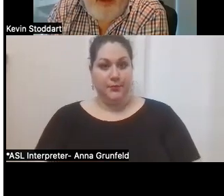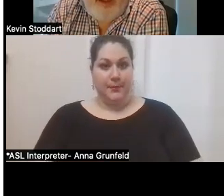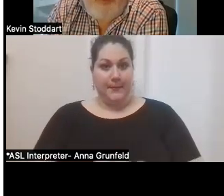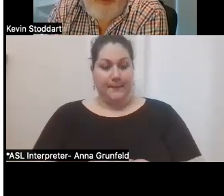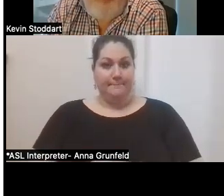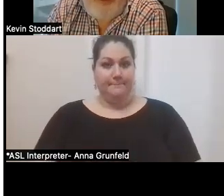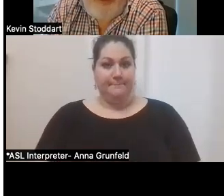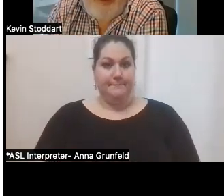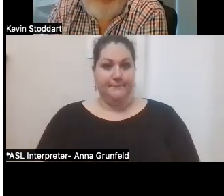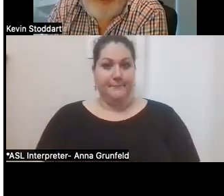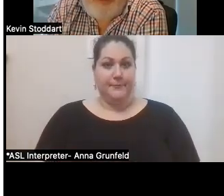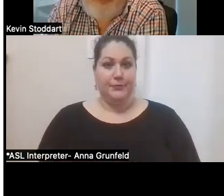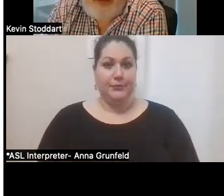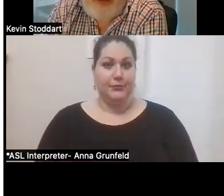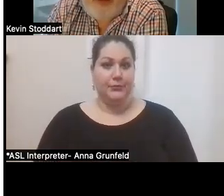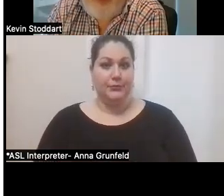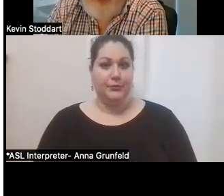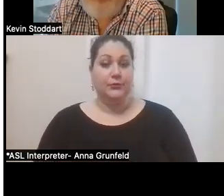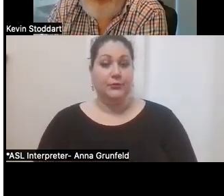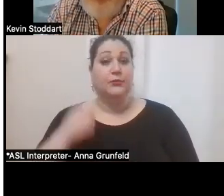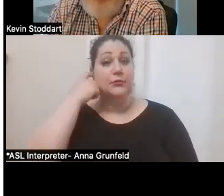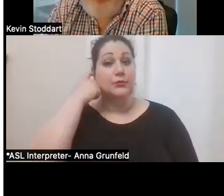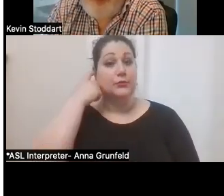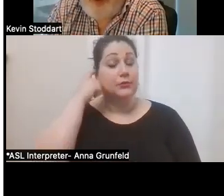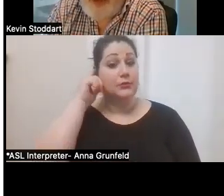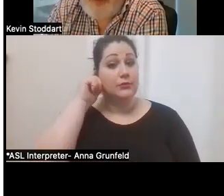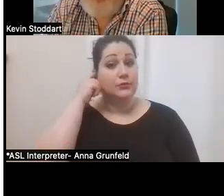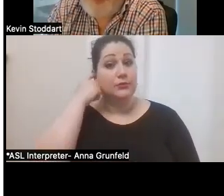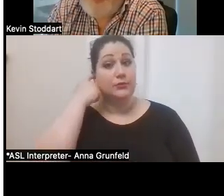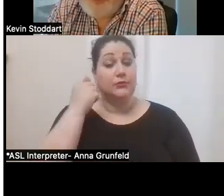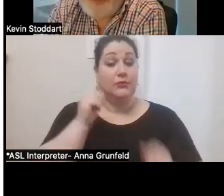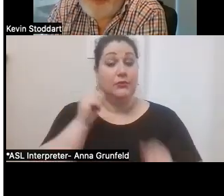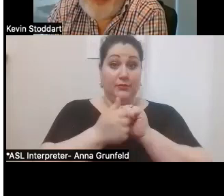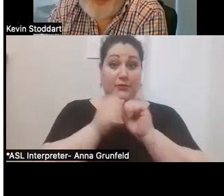How can we identify optimal learning processes?